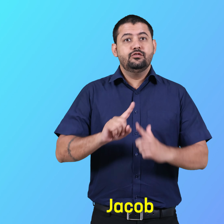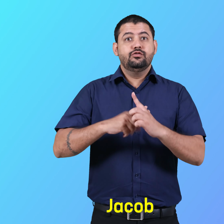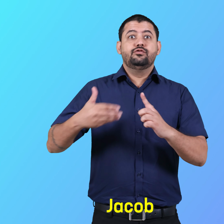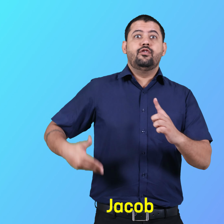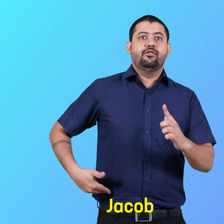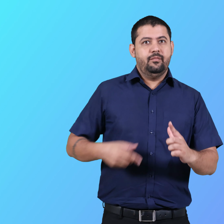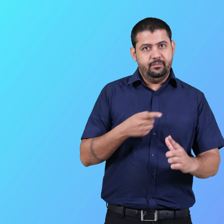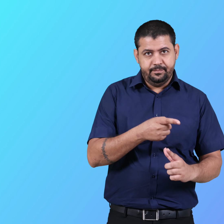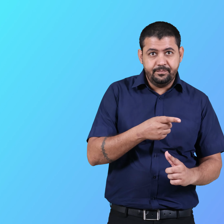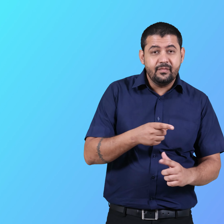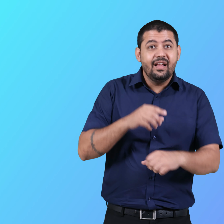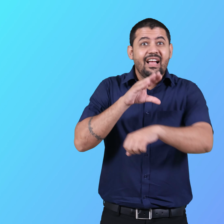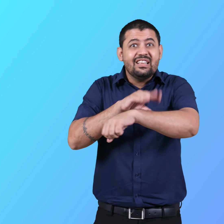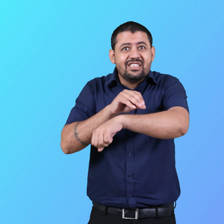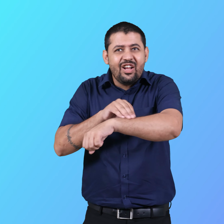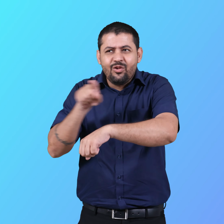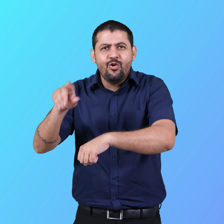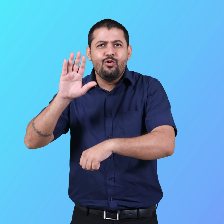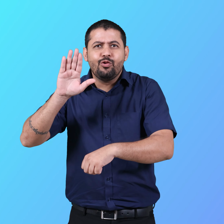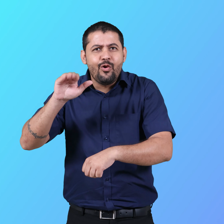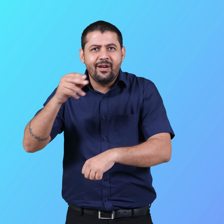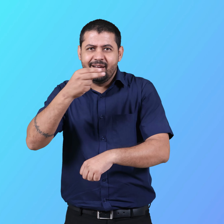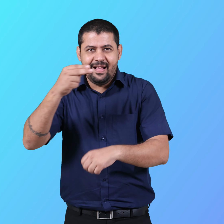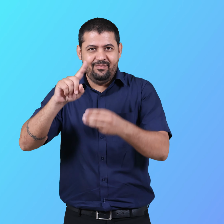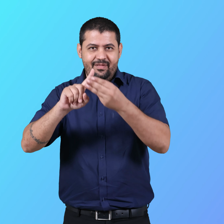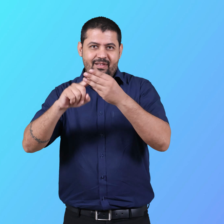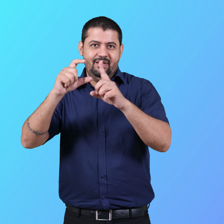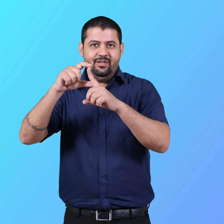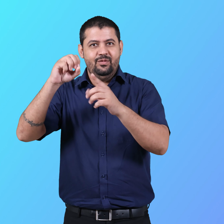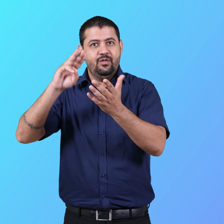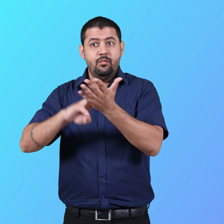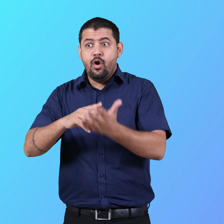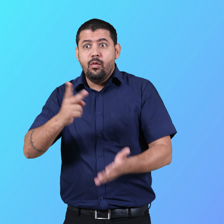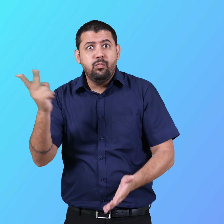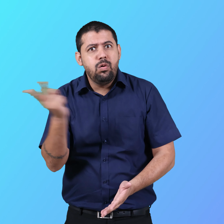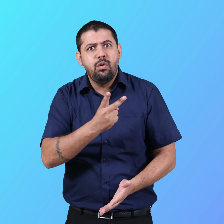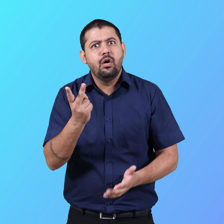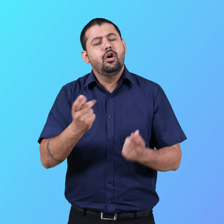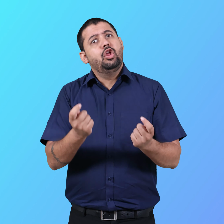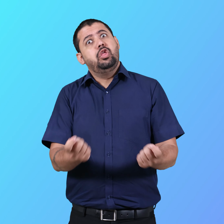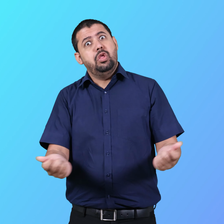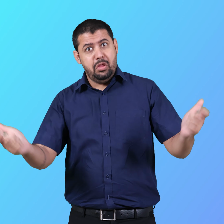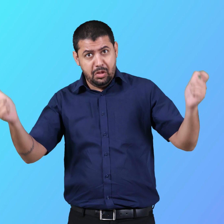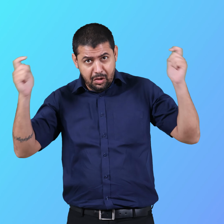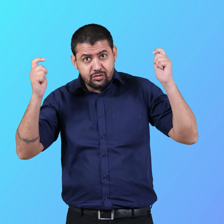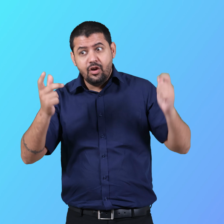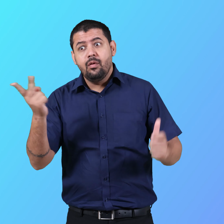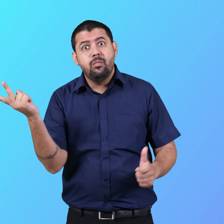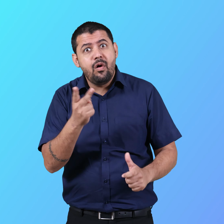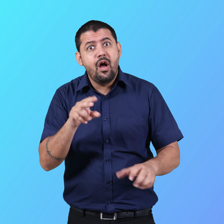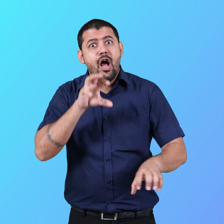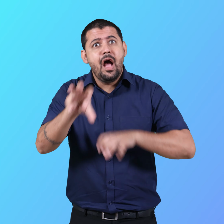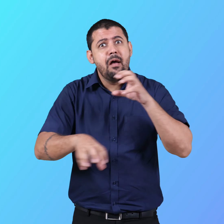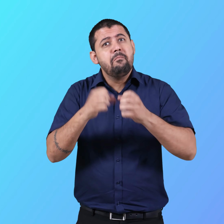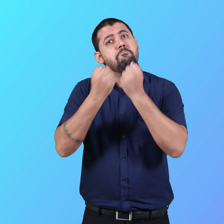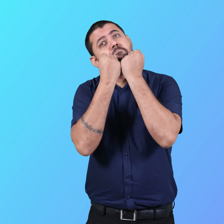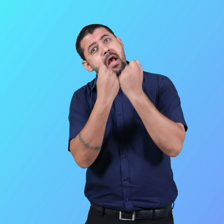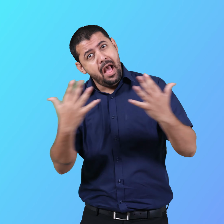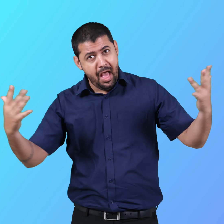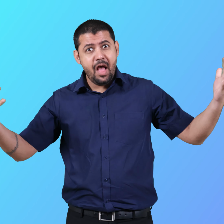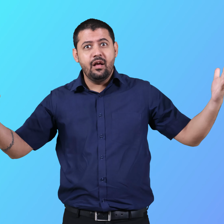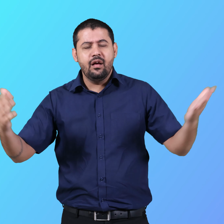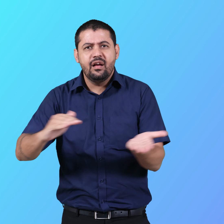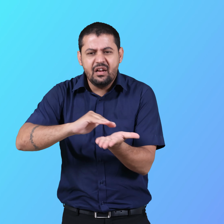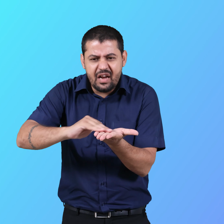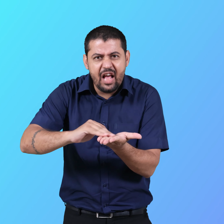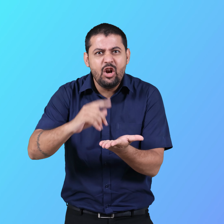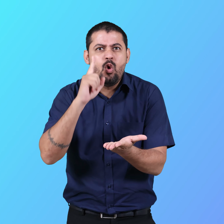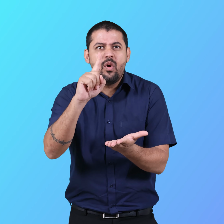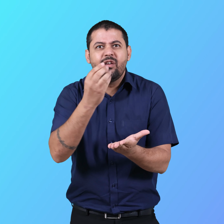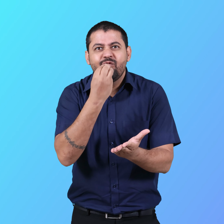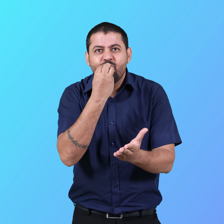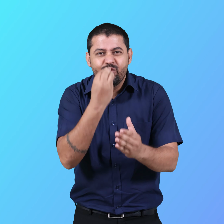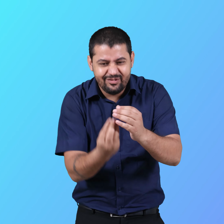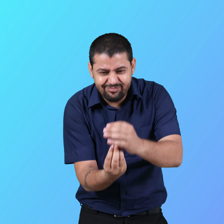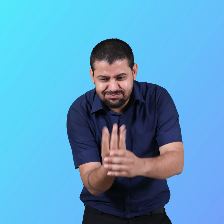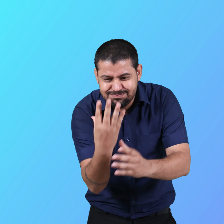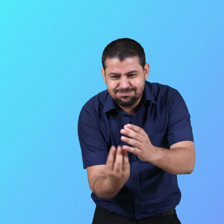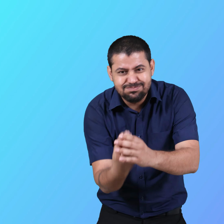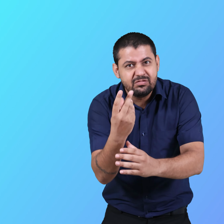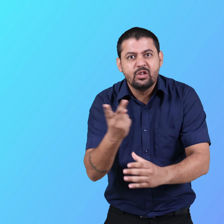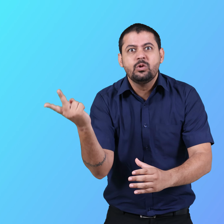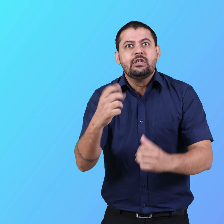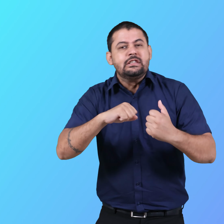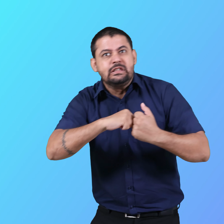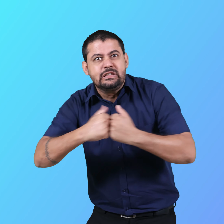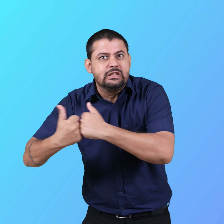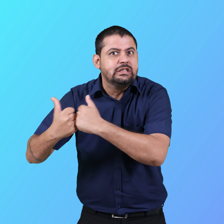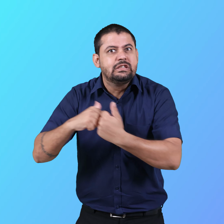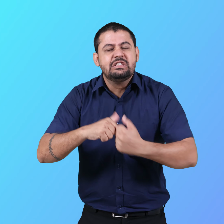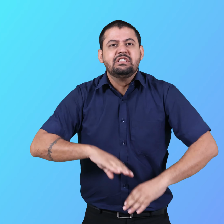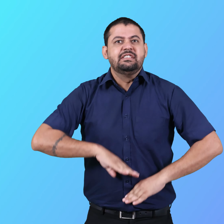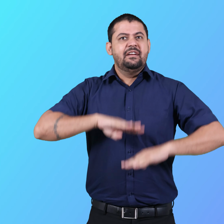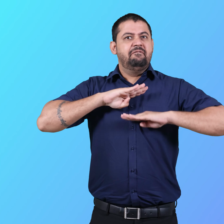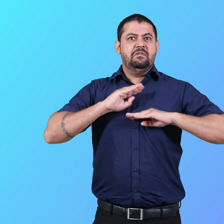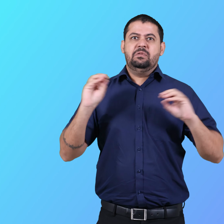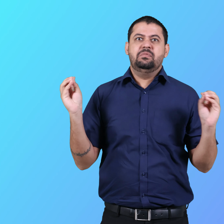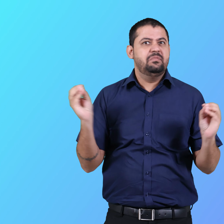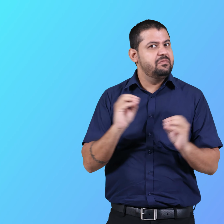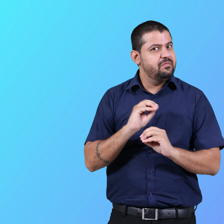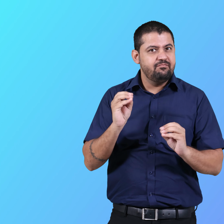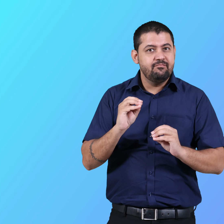Jacob and Esau had so much wealth, especially livestock, that the land where they were could not support them all.